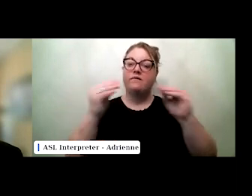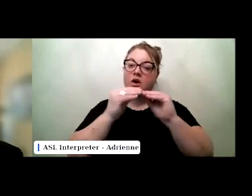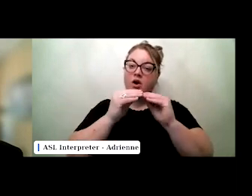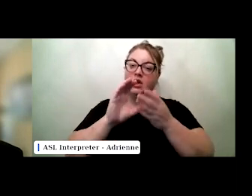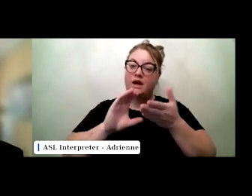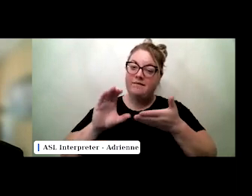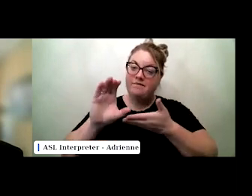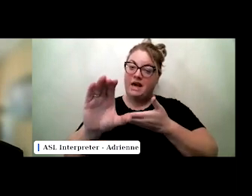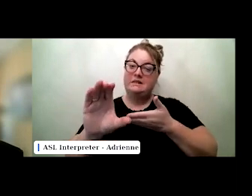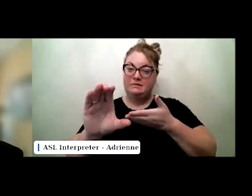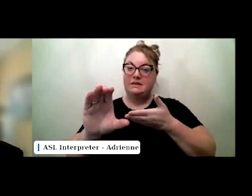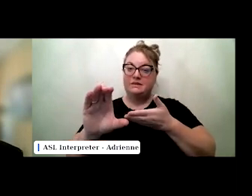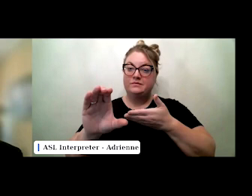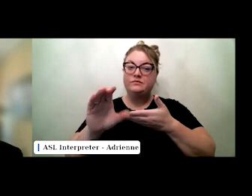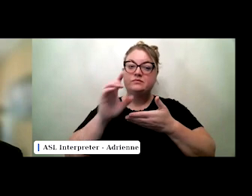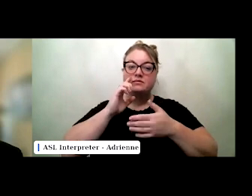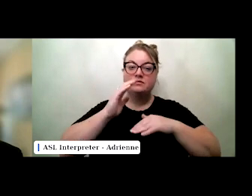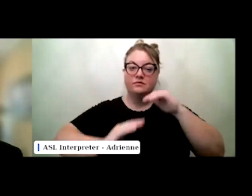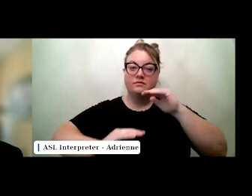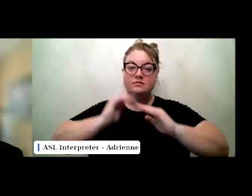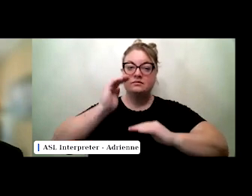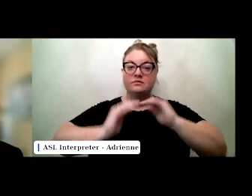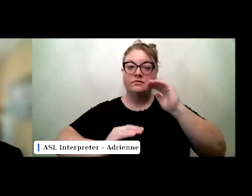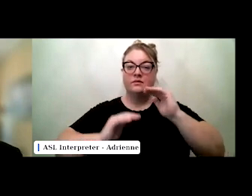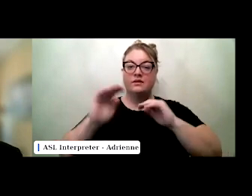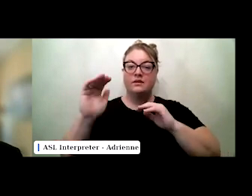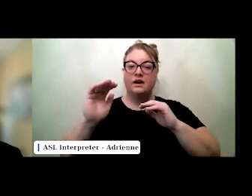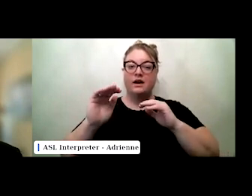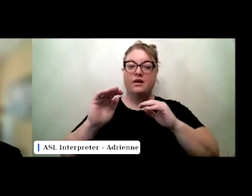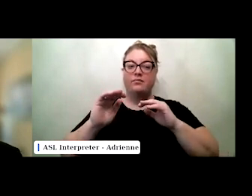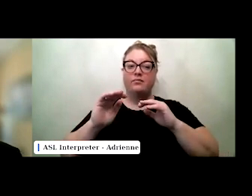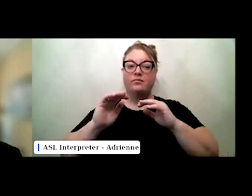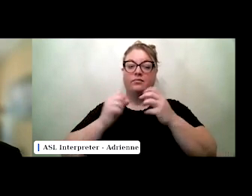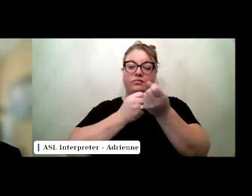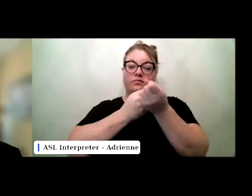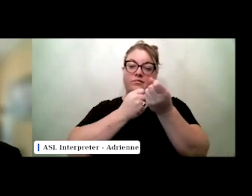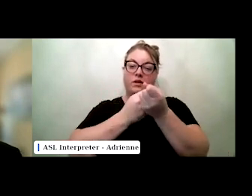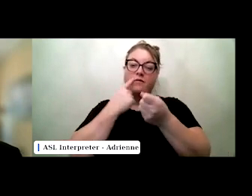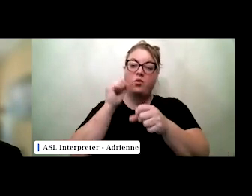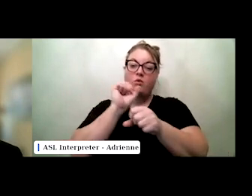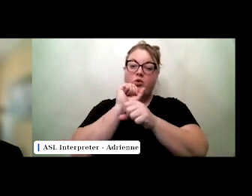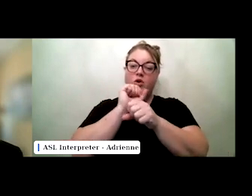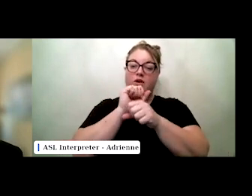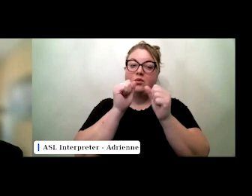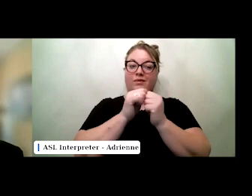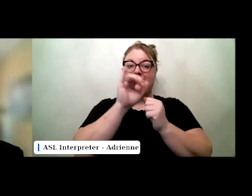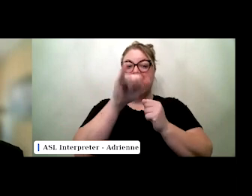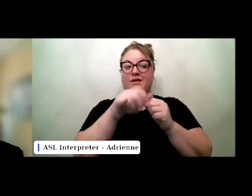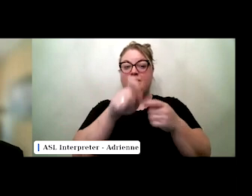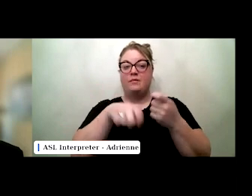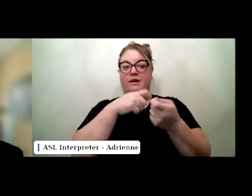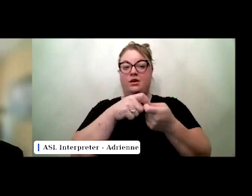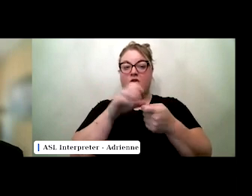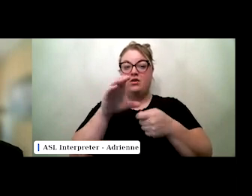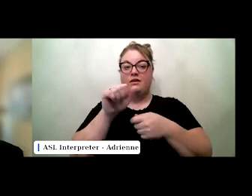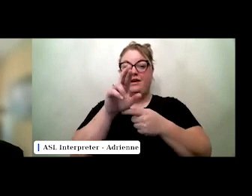In building building a case for for working with this particular care.